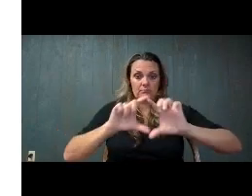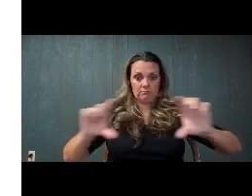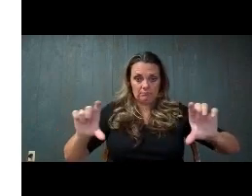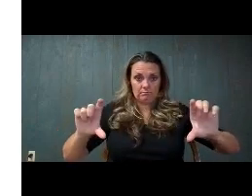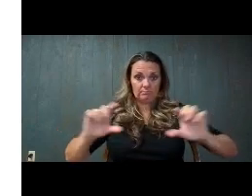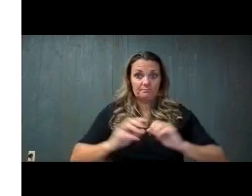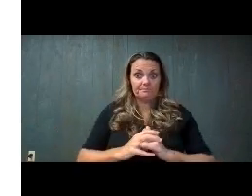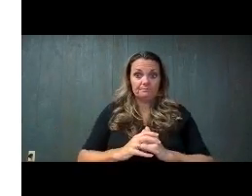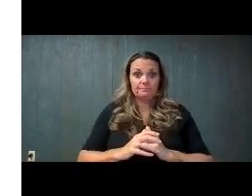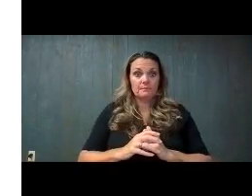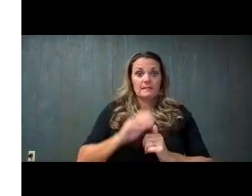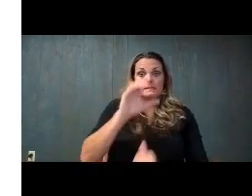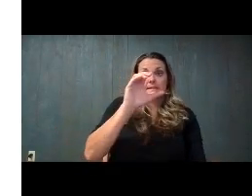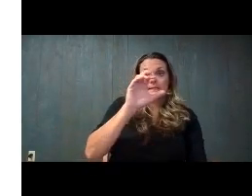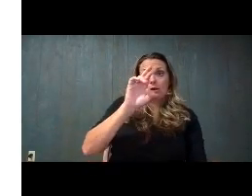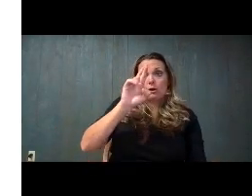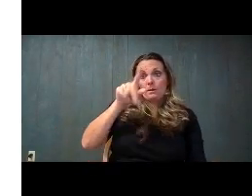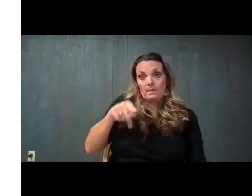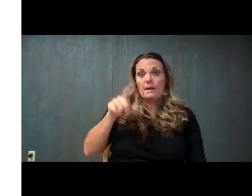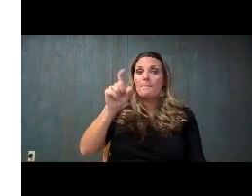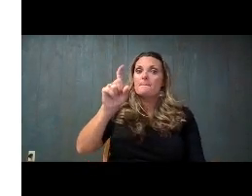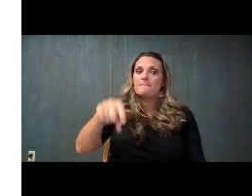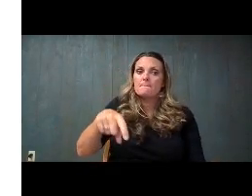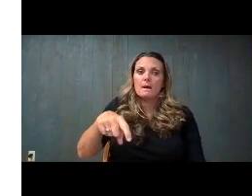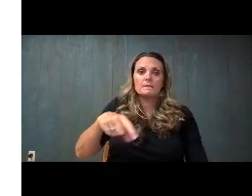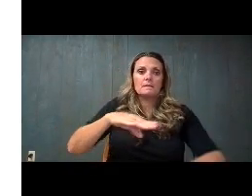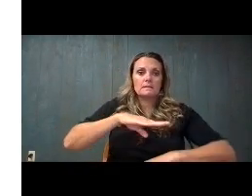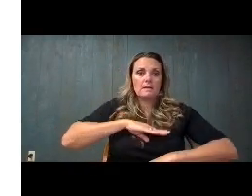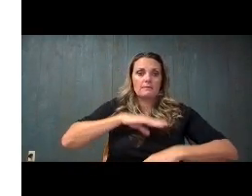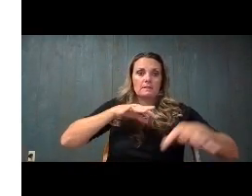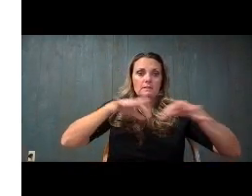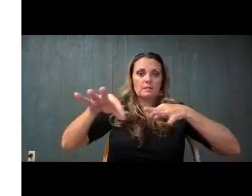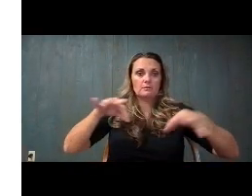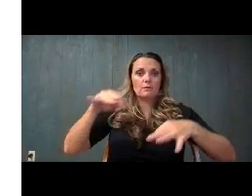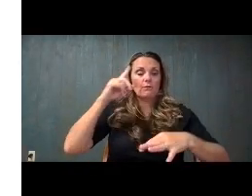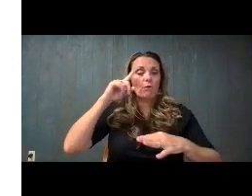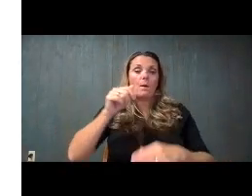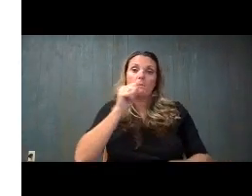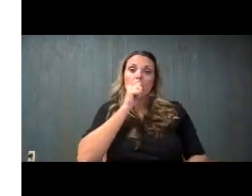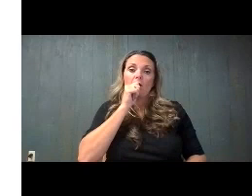The CRP must meet the definition of a private or public nonprofit,